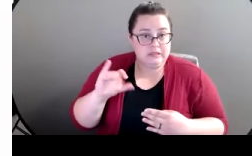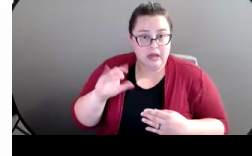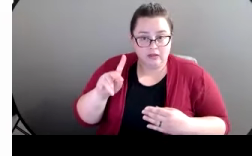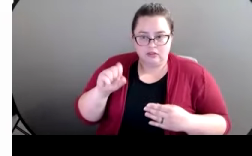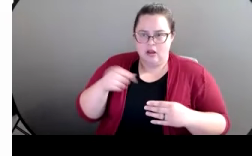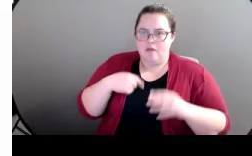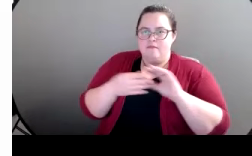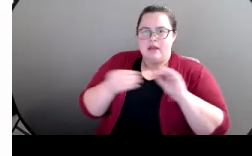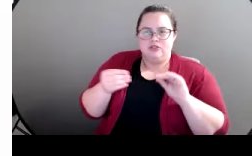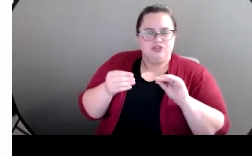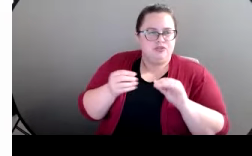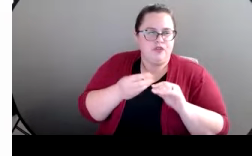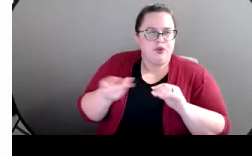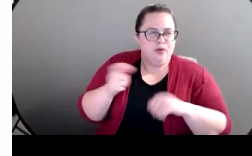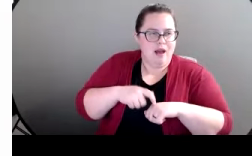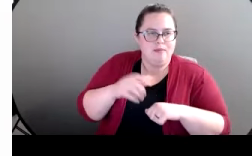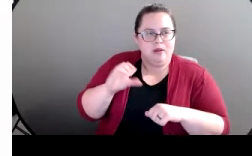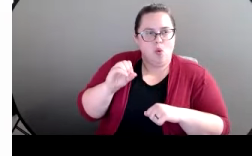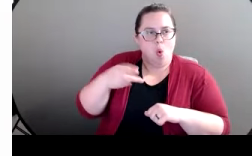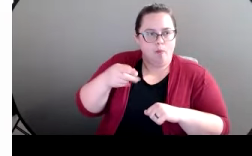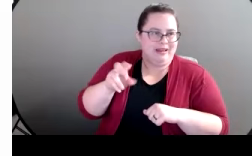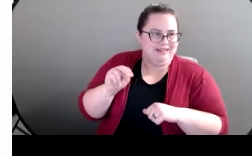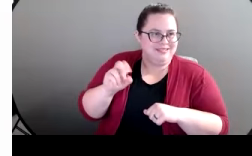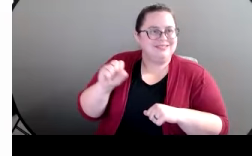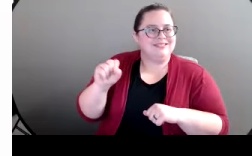And these materials, they can be printed,